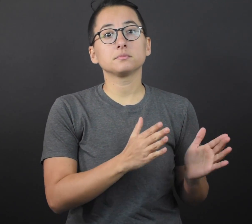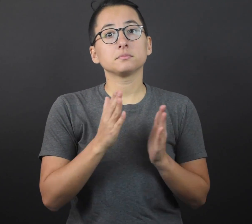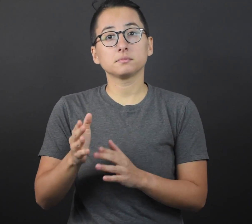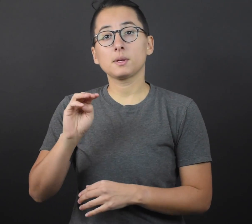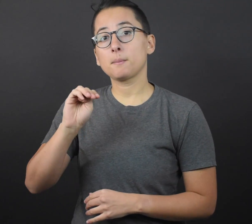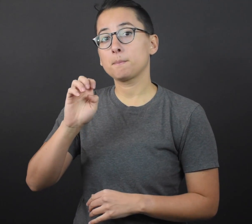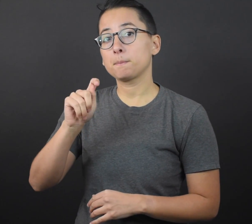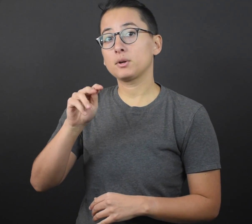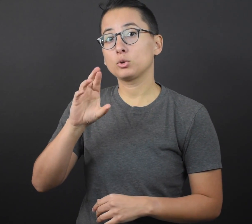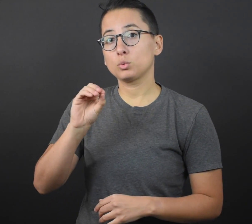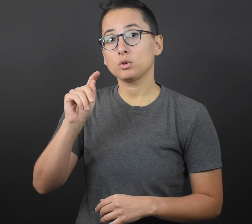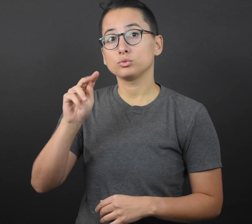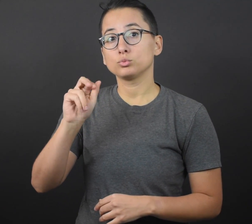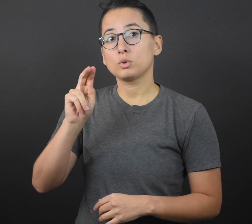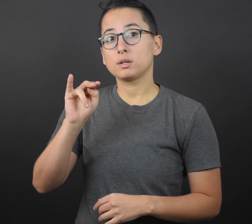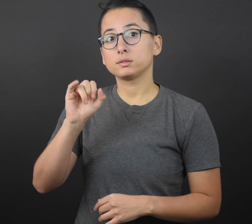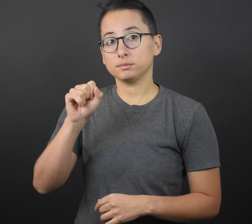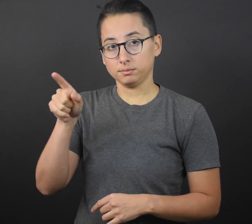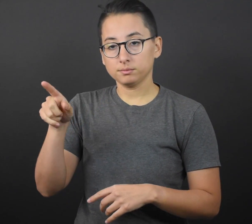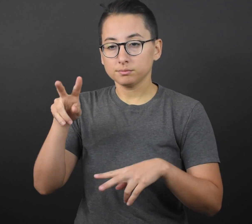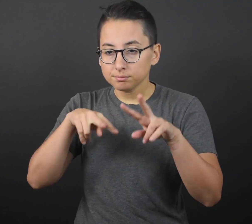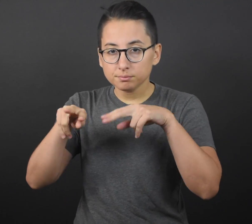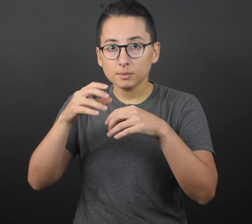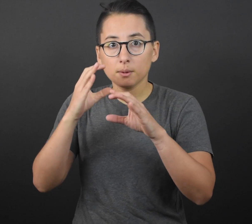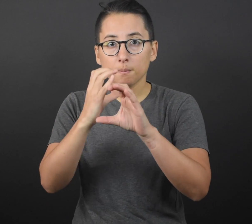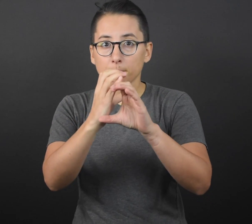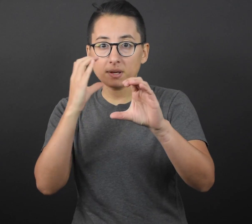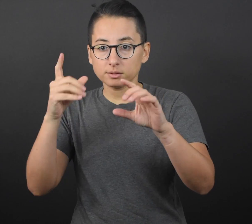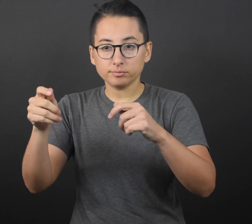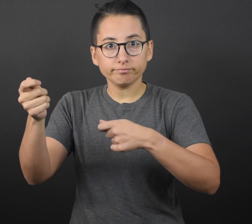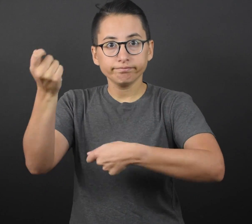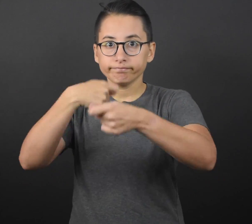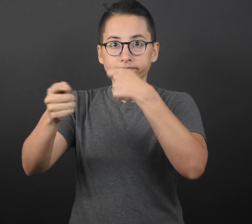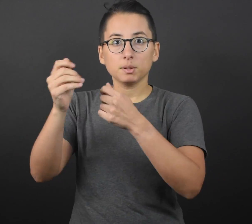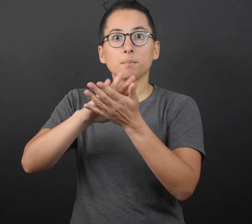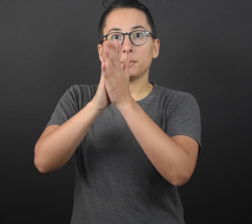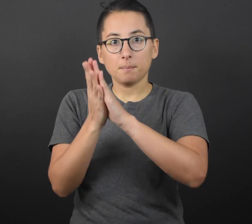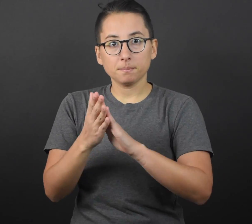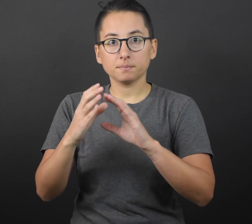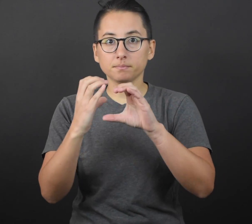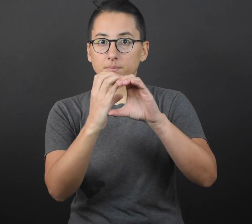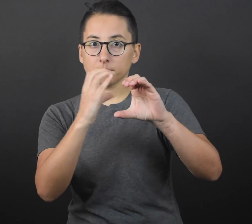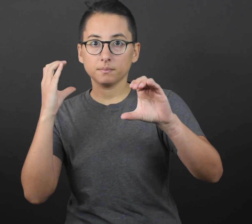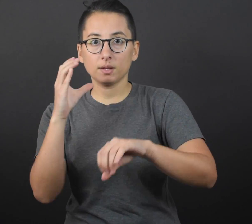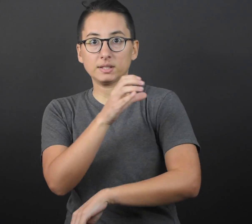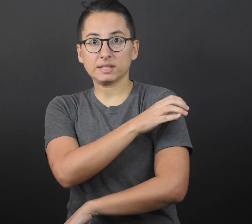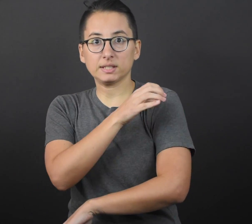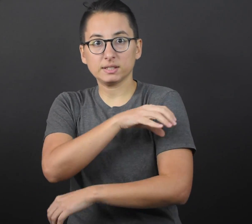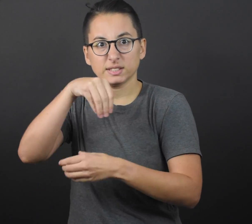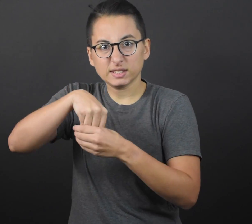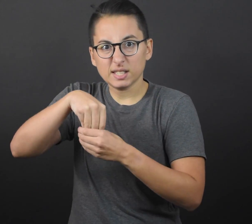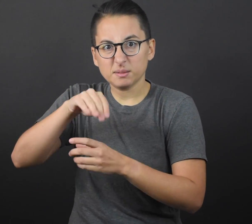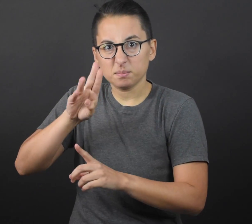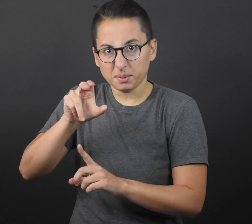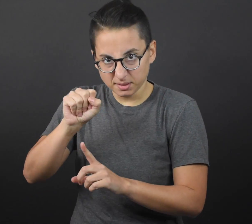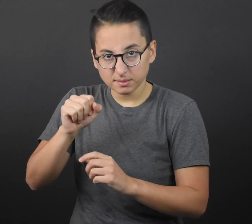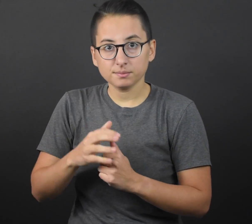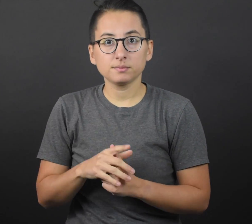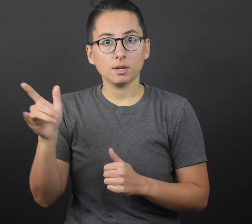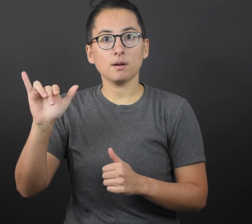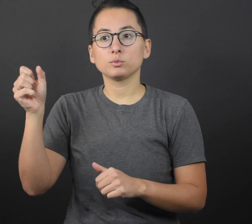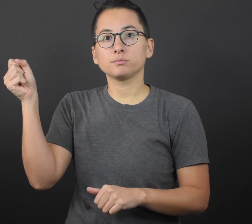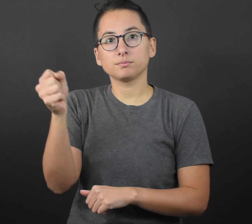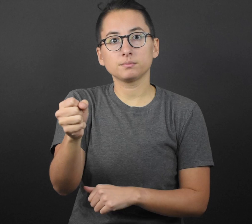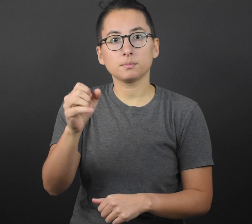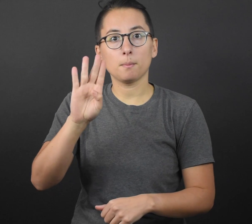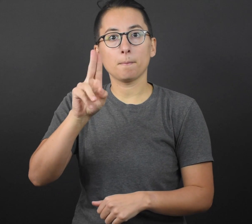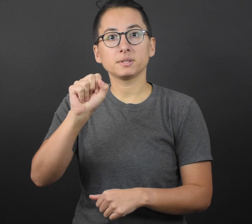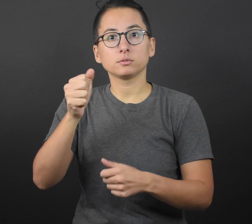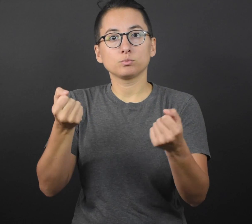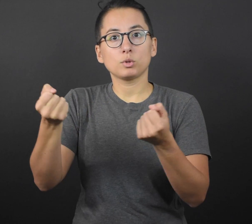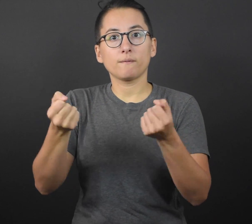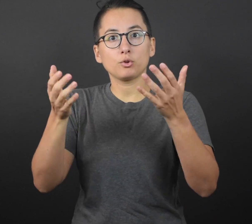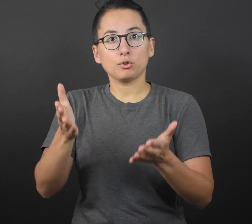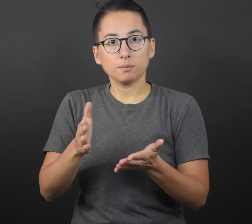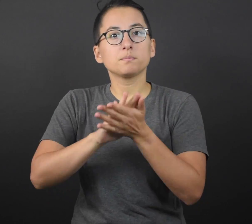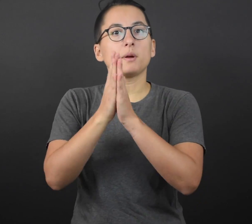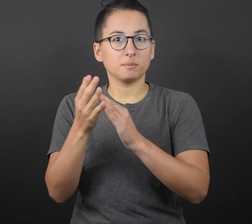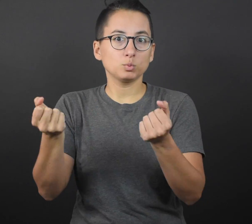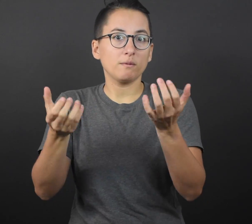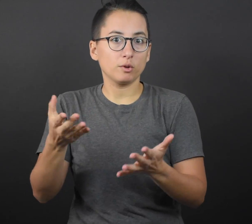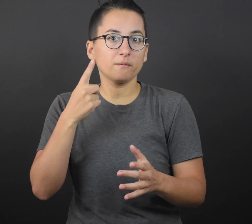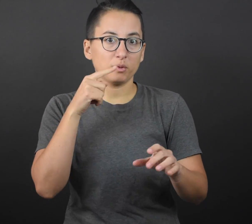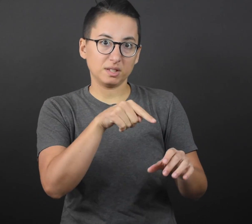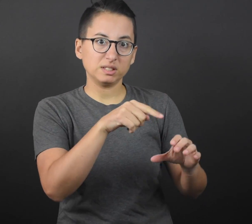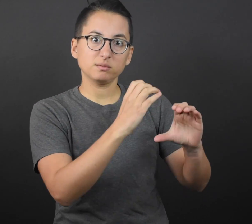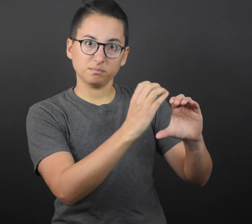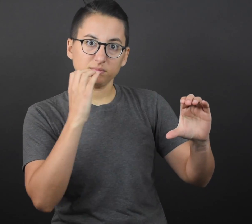retrofitted the buses to become mobile clinics and their bus operators drove the buses.